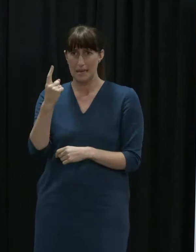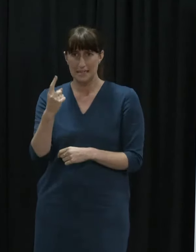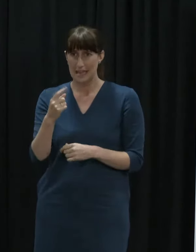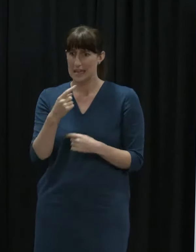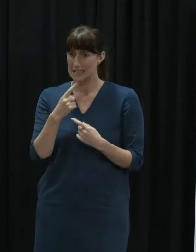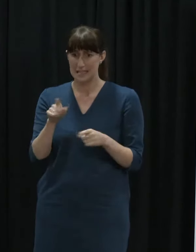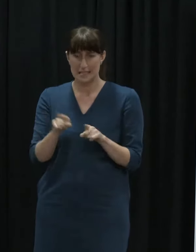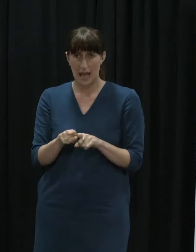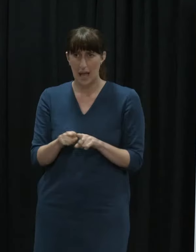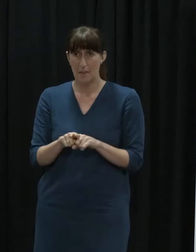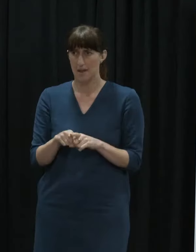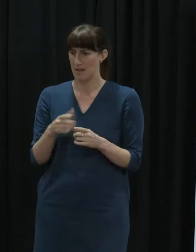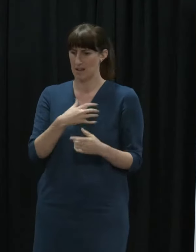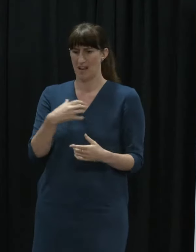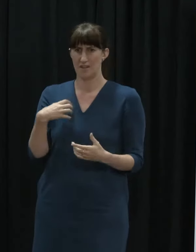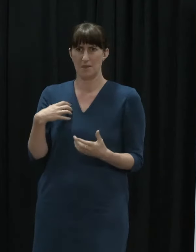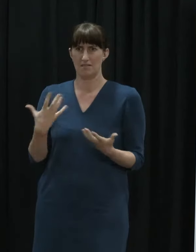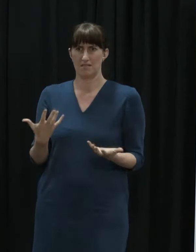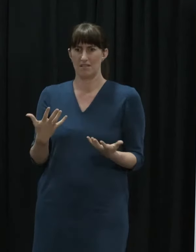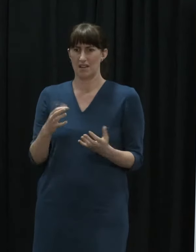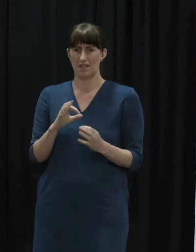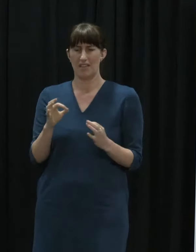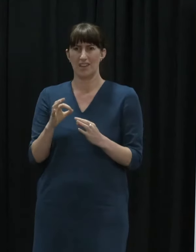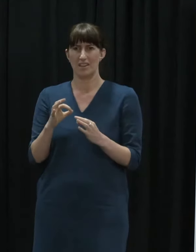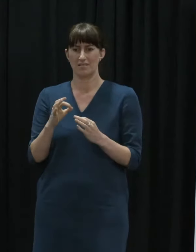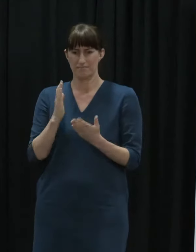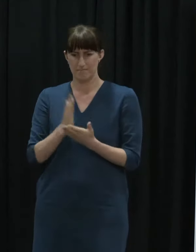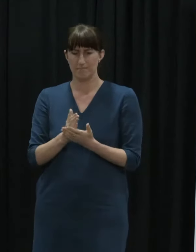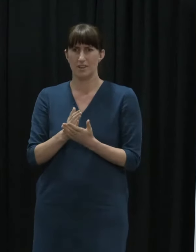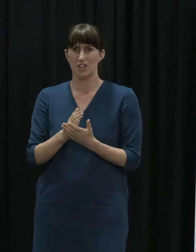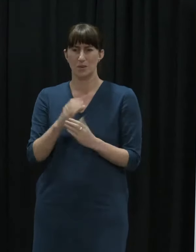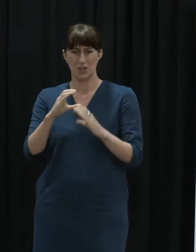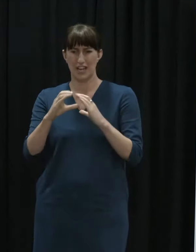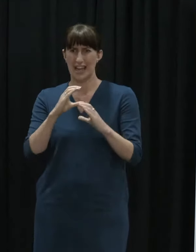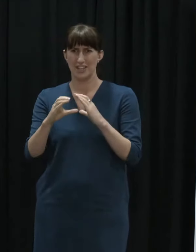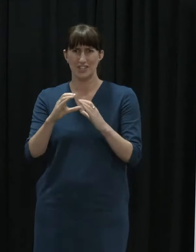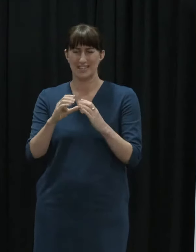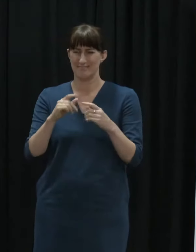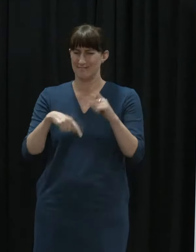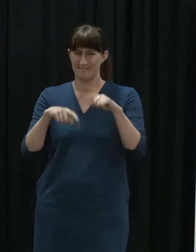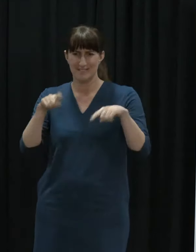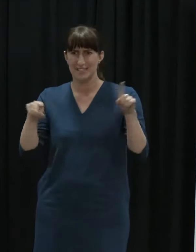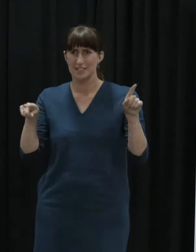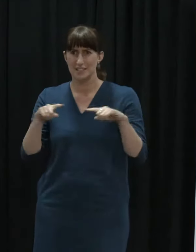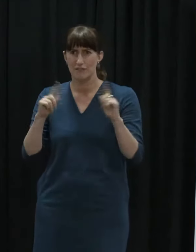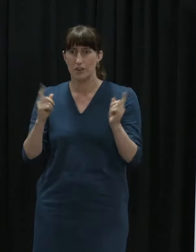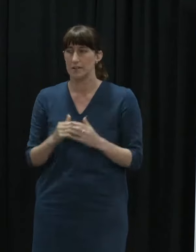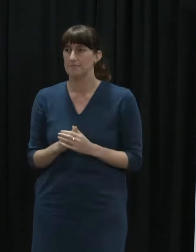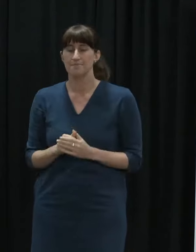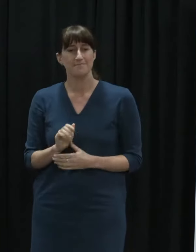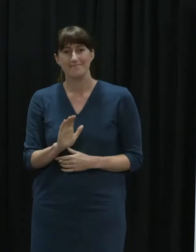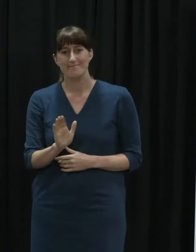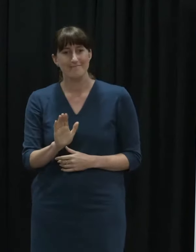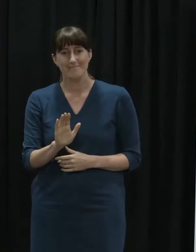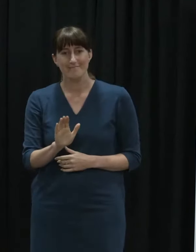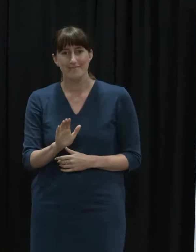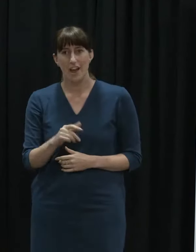They said it was definitive. If the question is not about the revision, it is this government's lack of communication style? Ben, I have just said we're not changing any of the